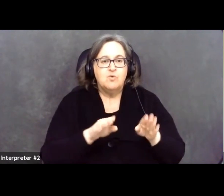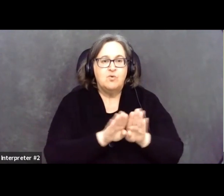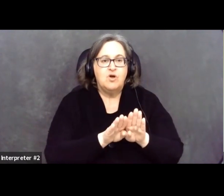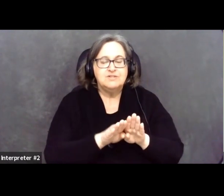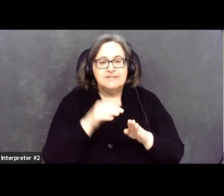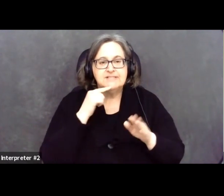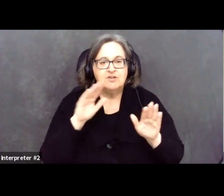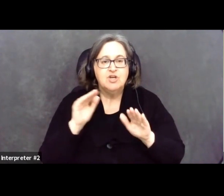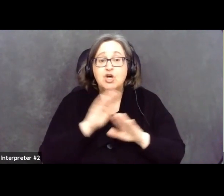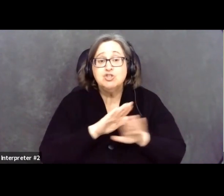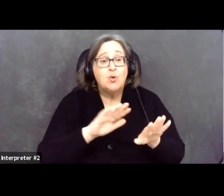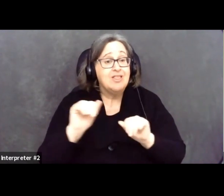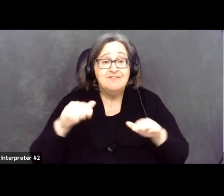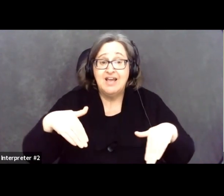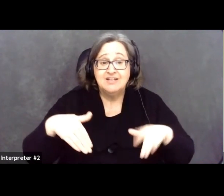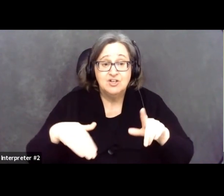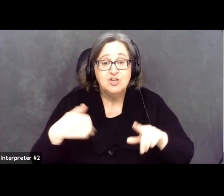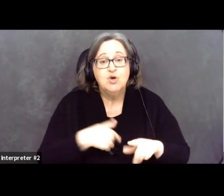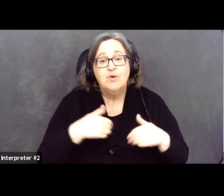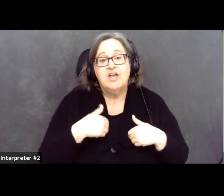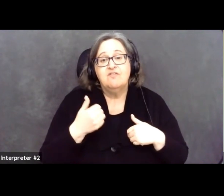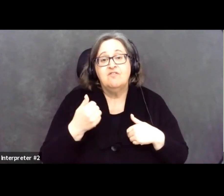please don't leave just yet. We have a few real time evaluation